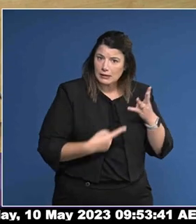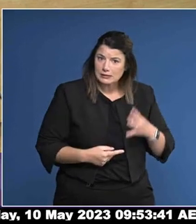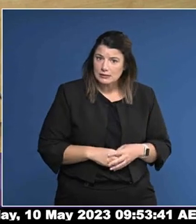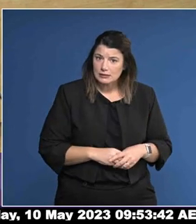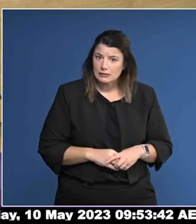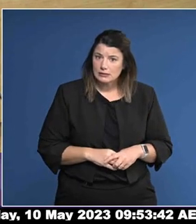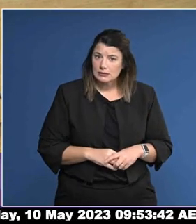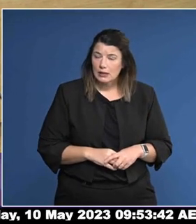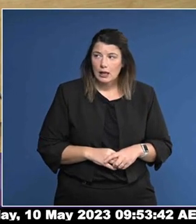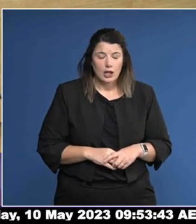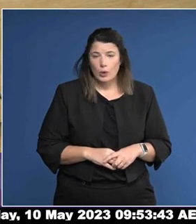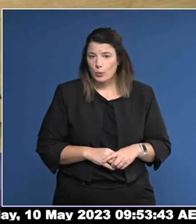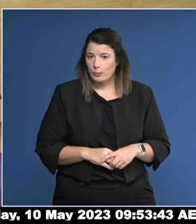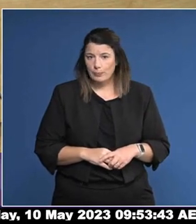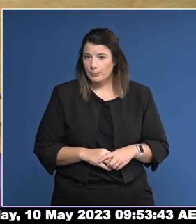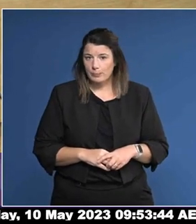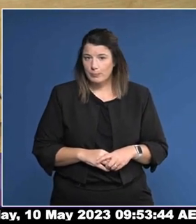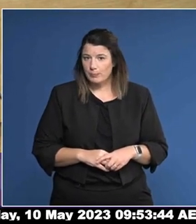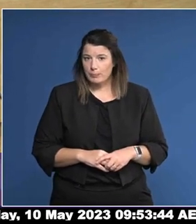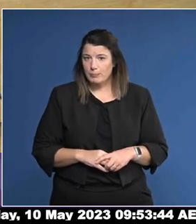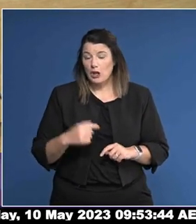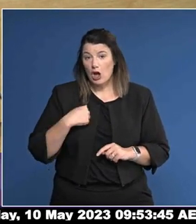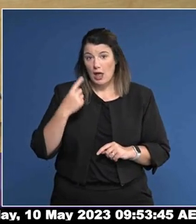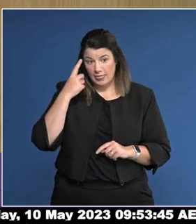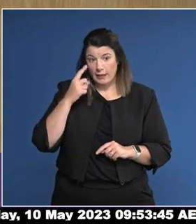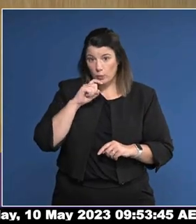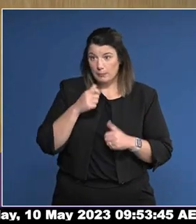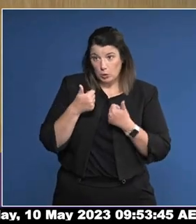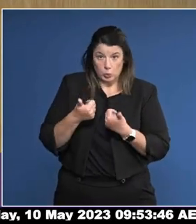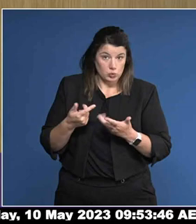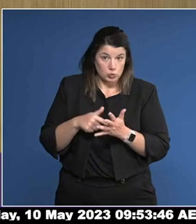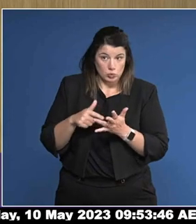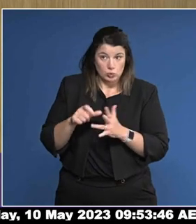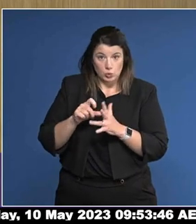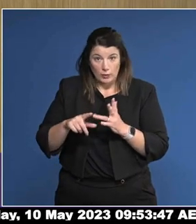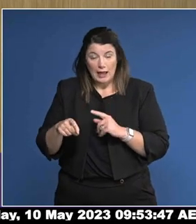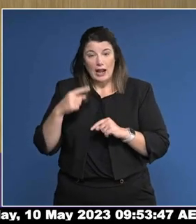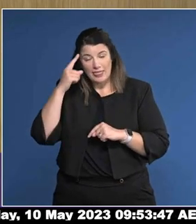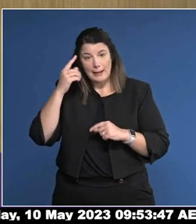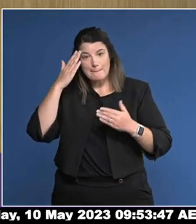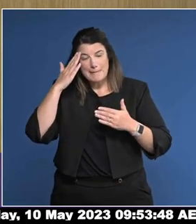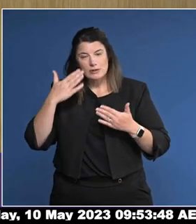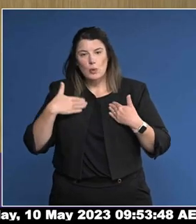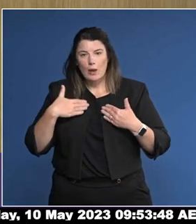Not that I'm aware of. I think it would be a good outcome. I also think mental health experts would be good from time to time as well.